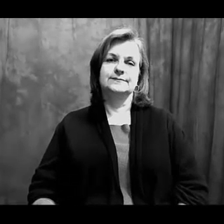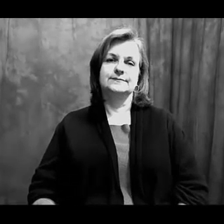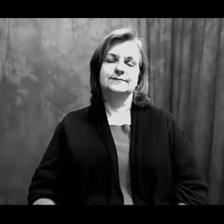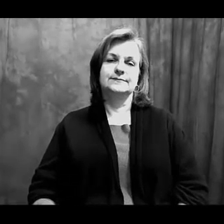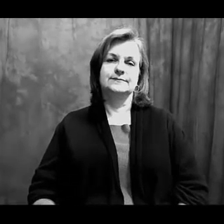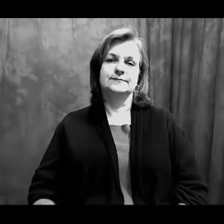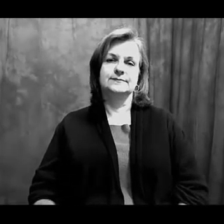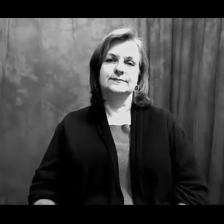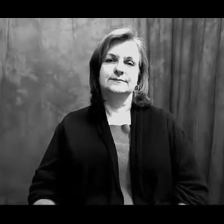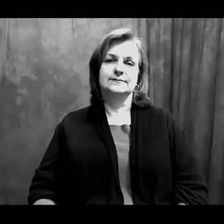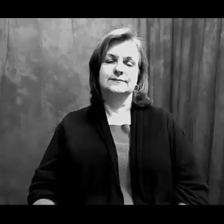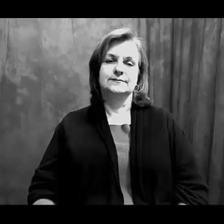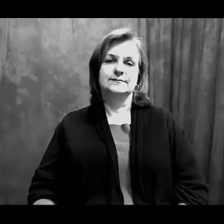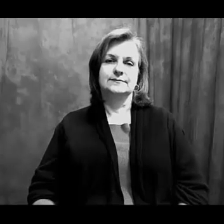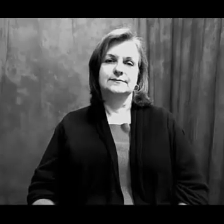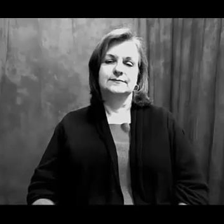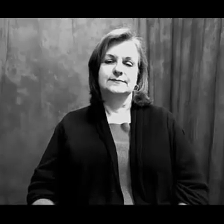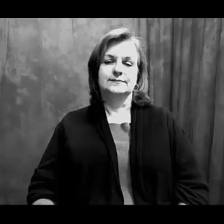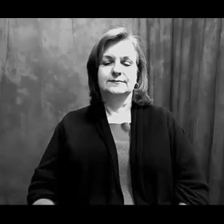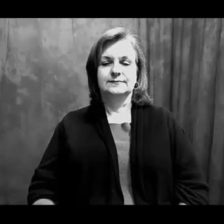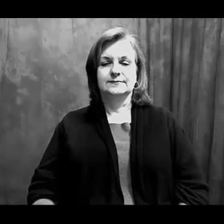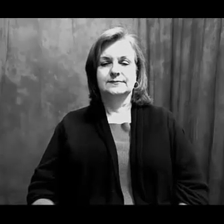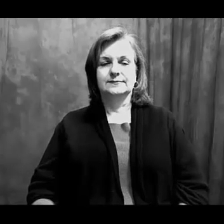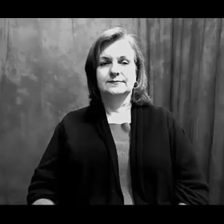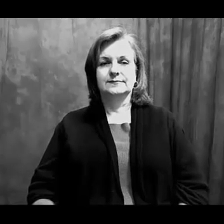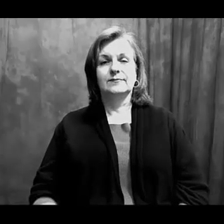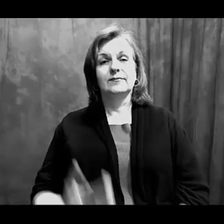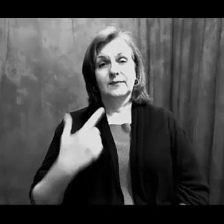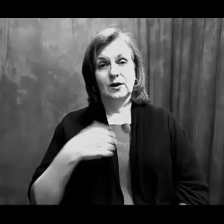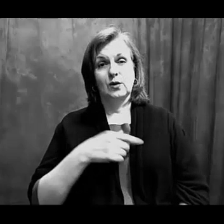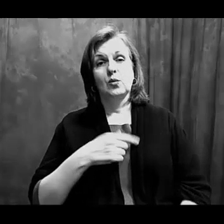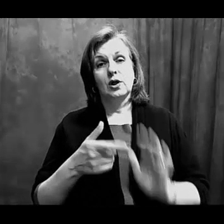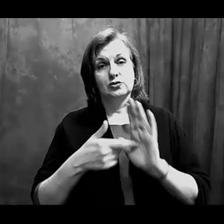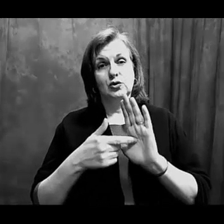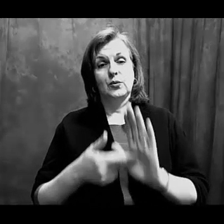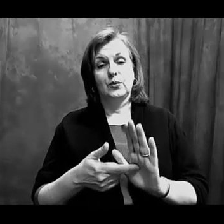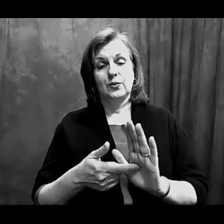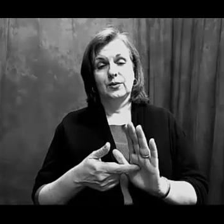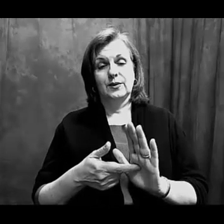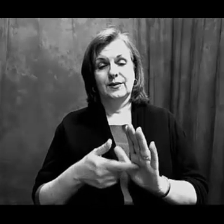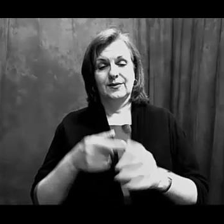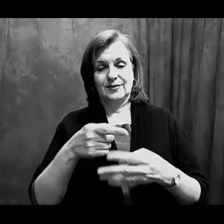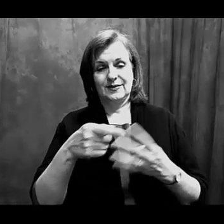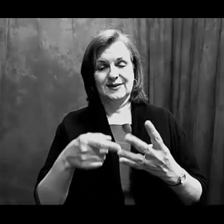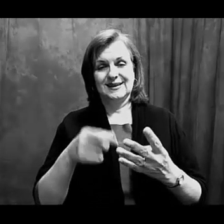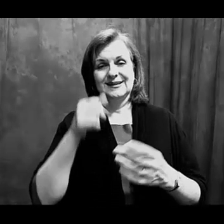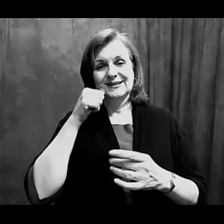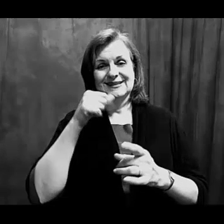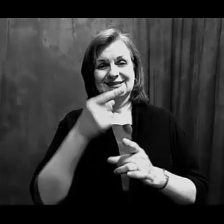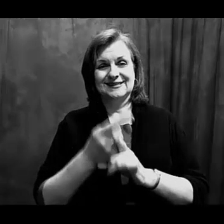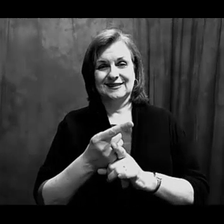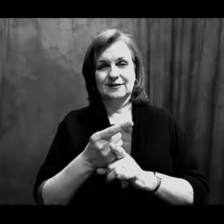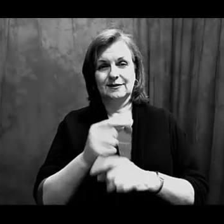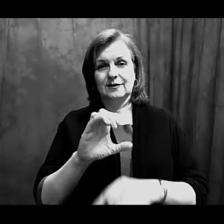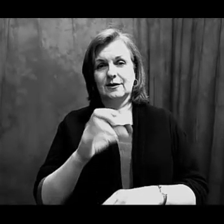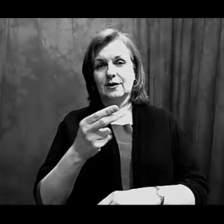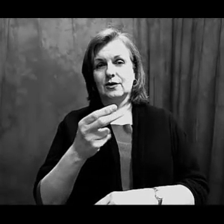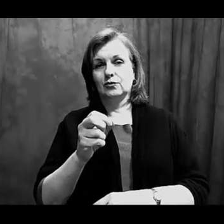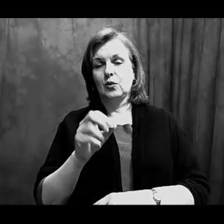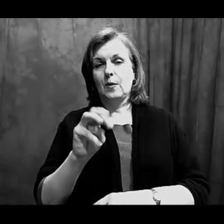well when we do this we will show you that we're actually going to look at the sister chromatid "X's"